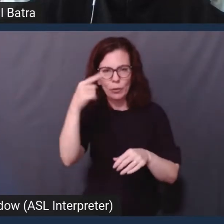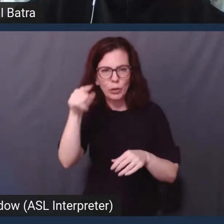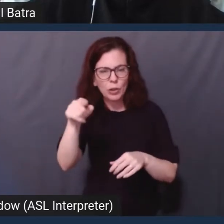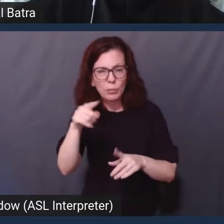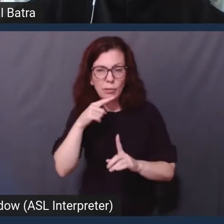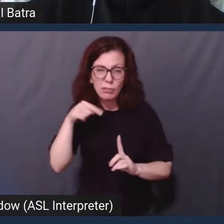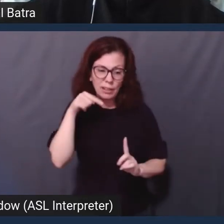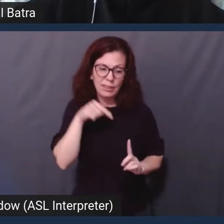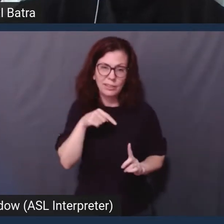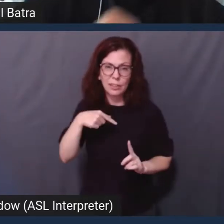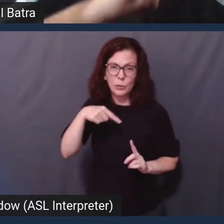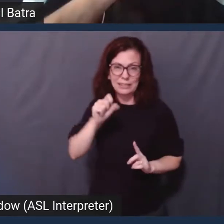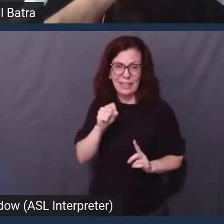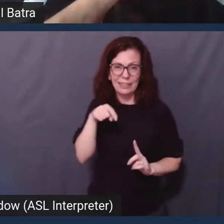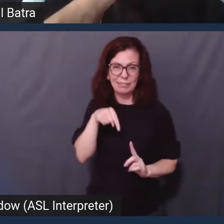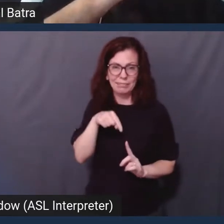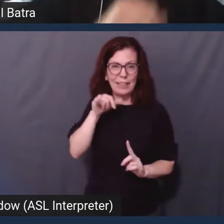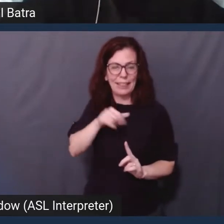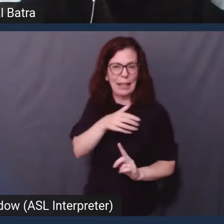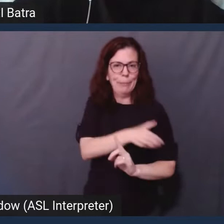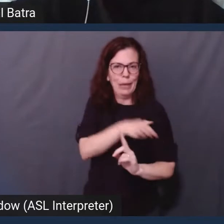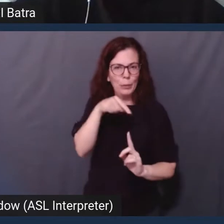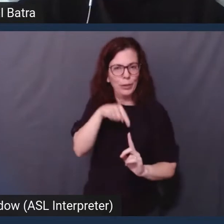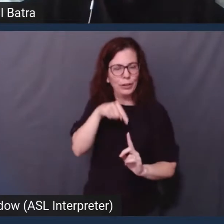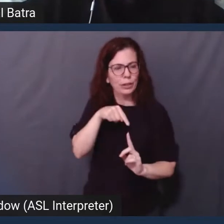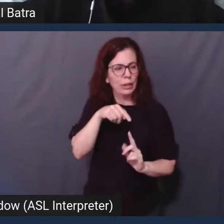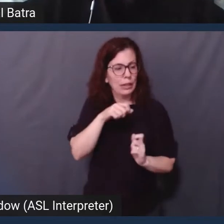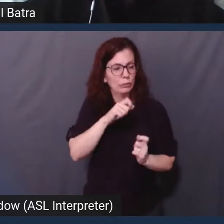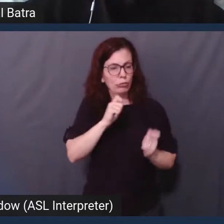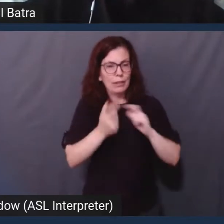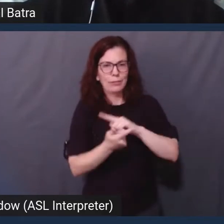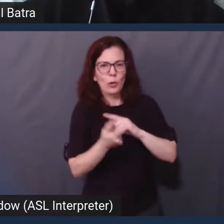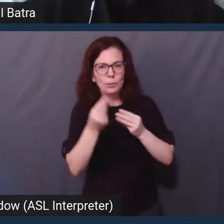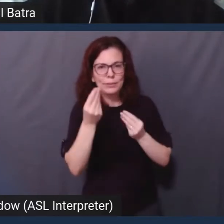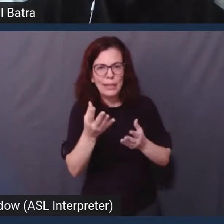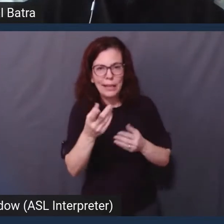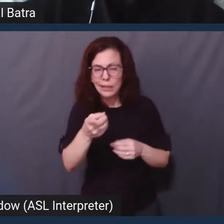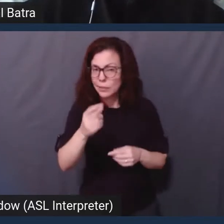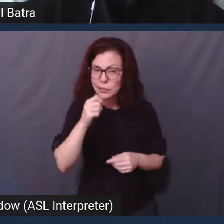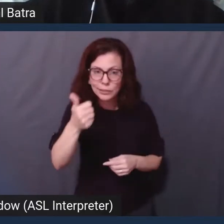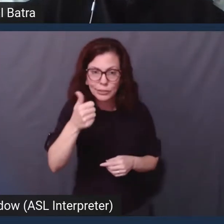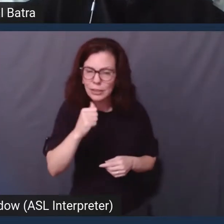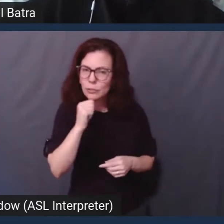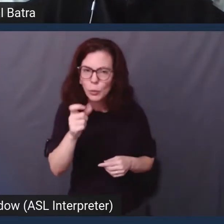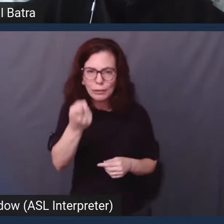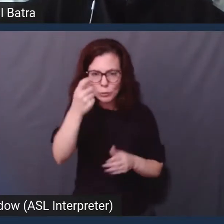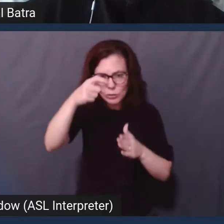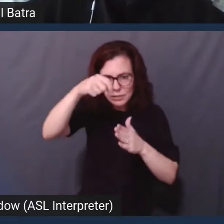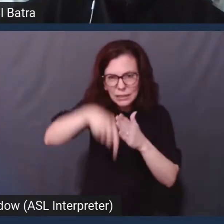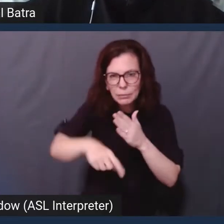is that it transforms the data without you having to have all of the deep understanding of the data.